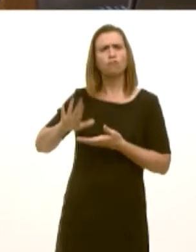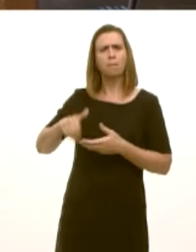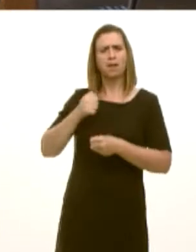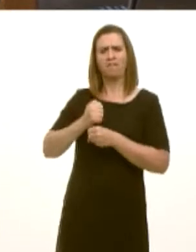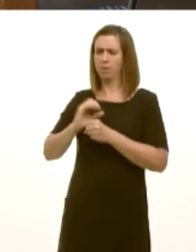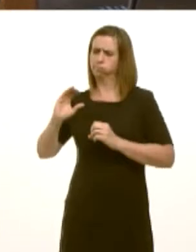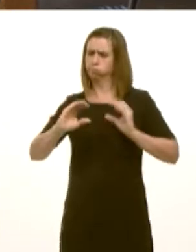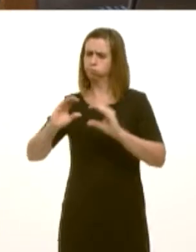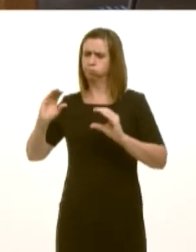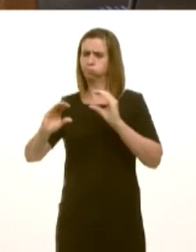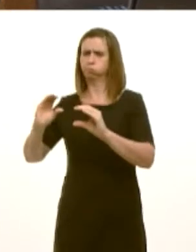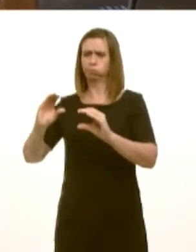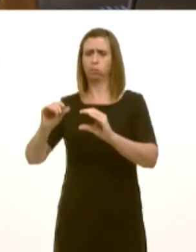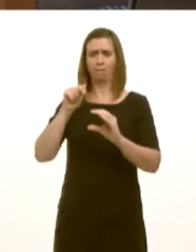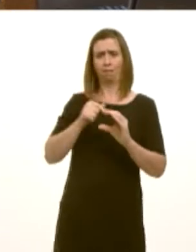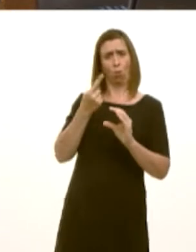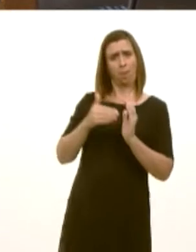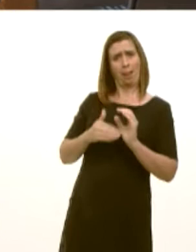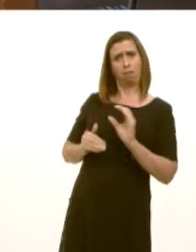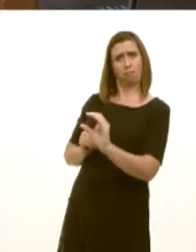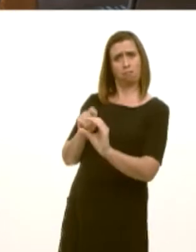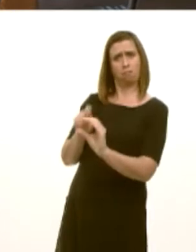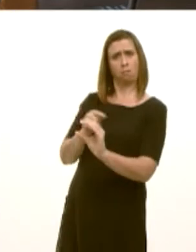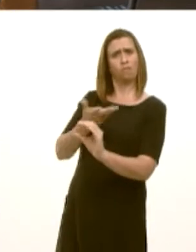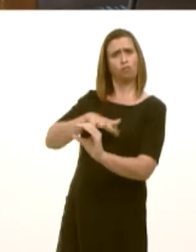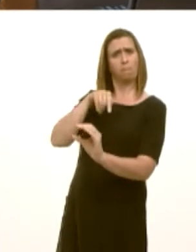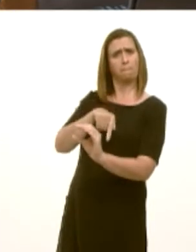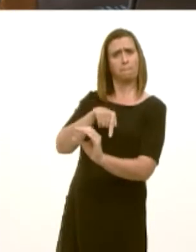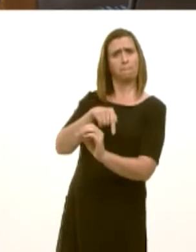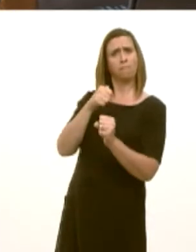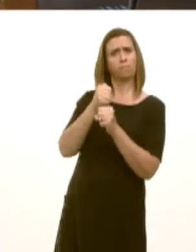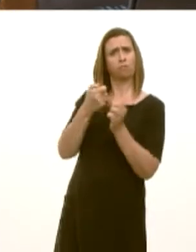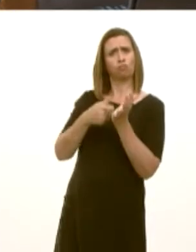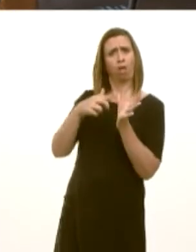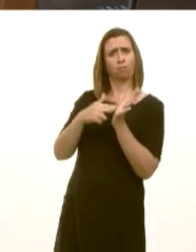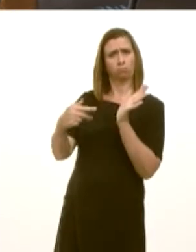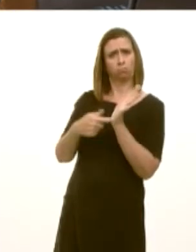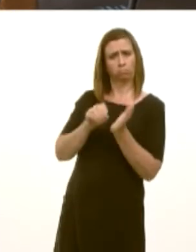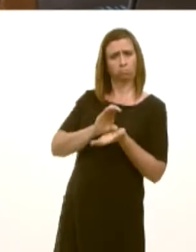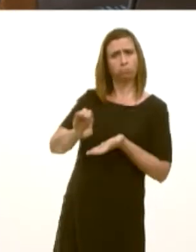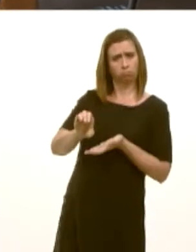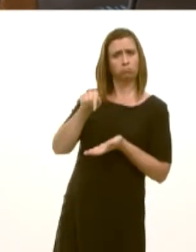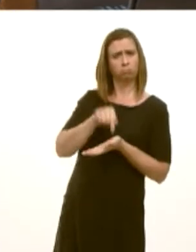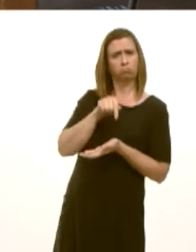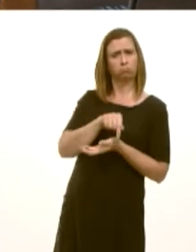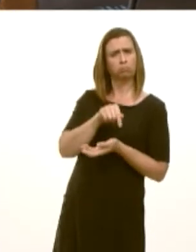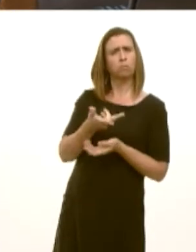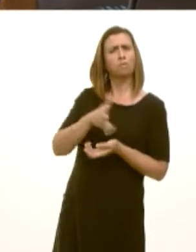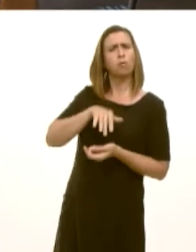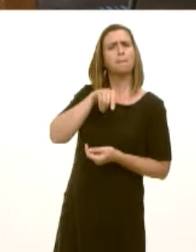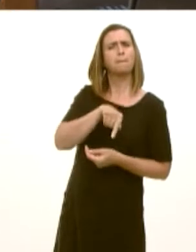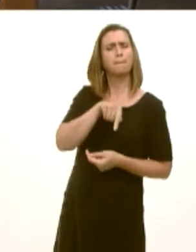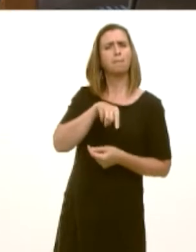That includes over £1 million via the grant it receives through the Welsh in education